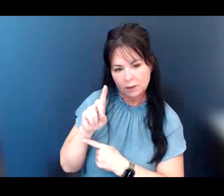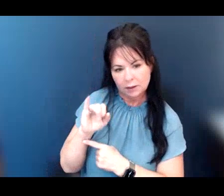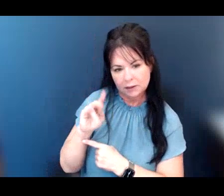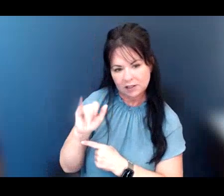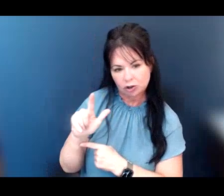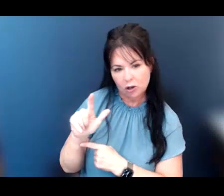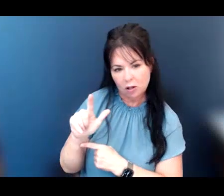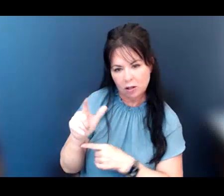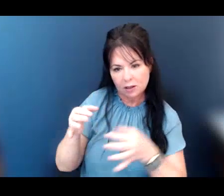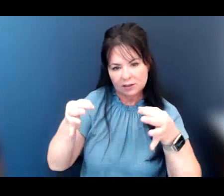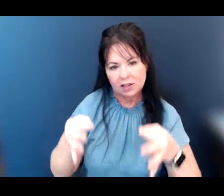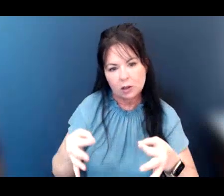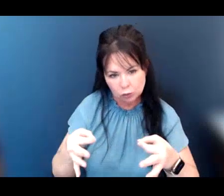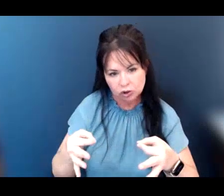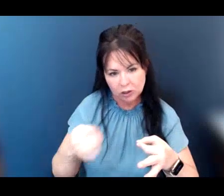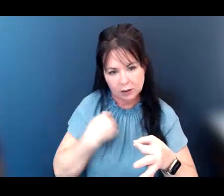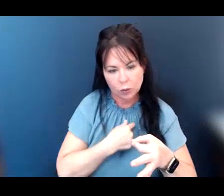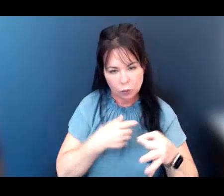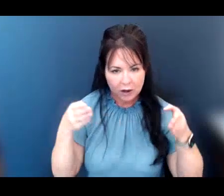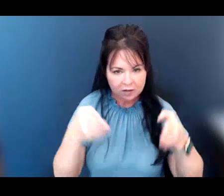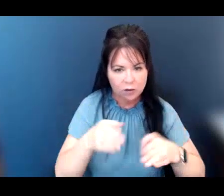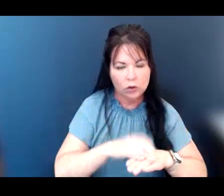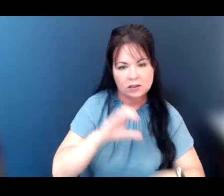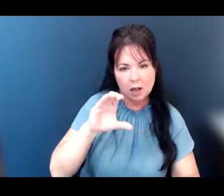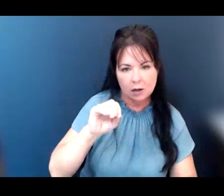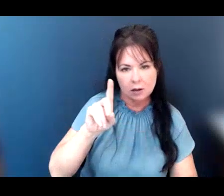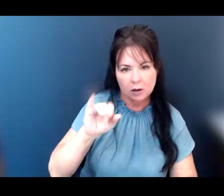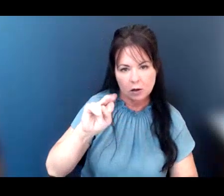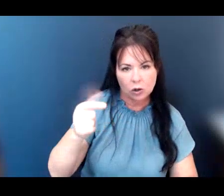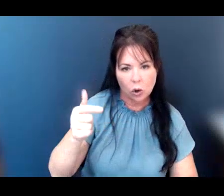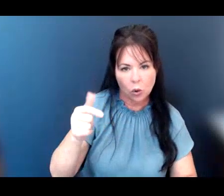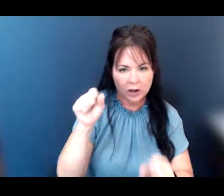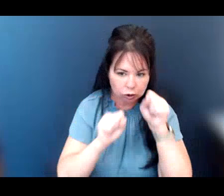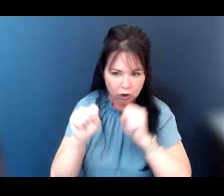to make our products accessible. How do you distinguish between accessible code